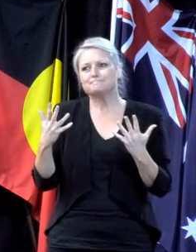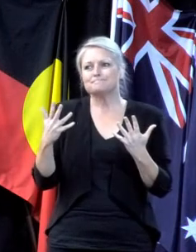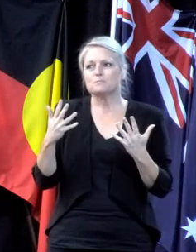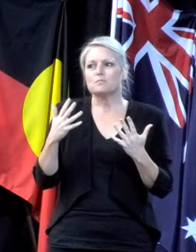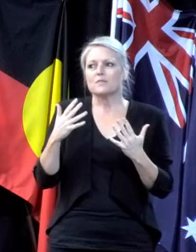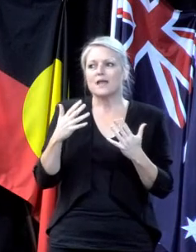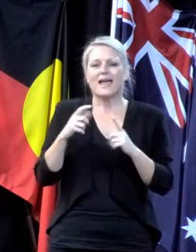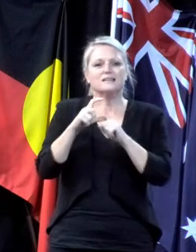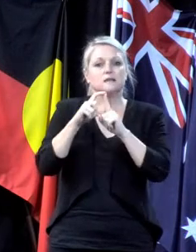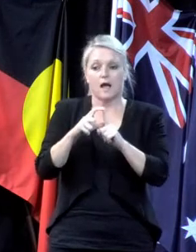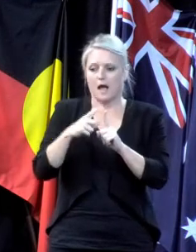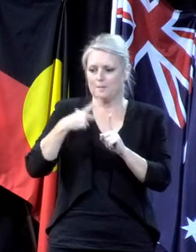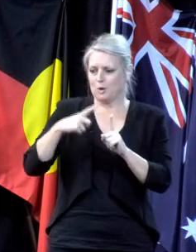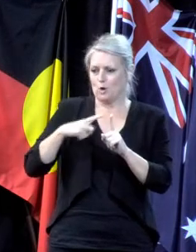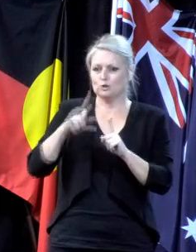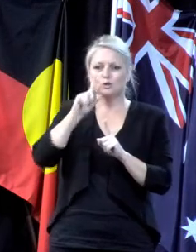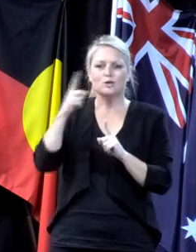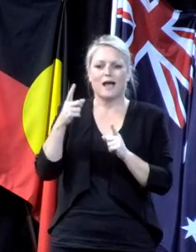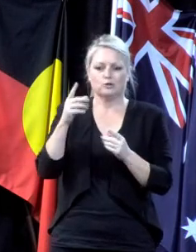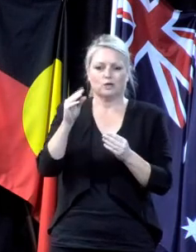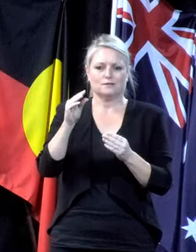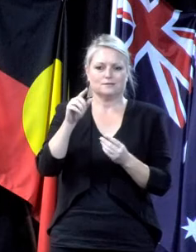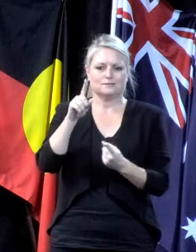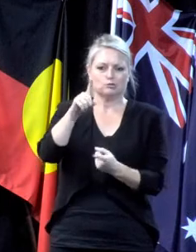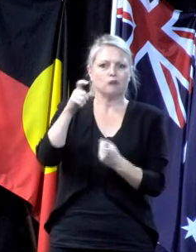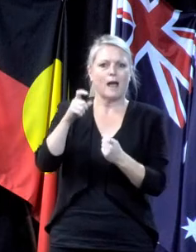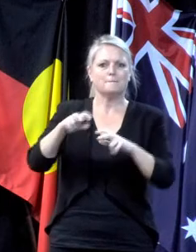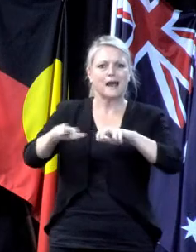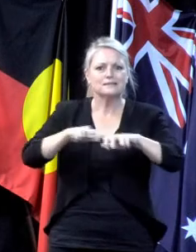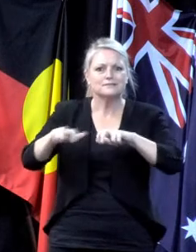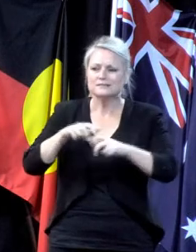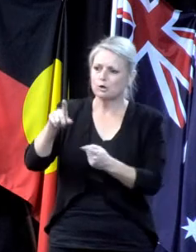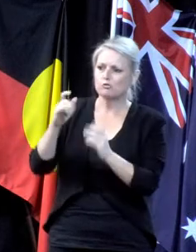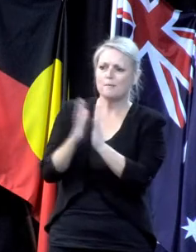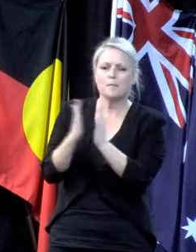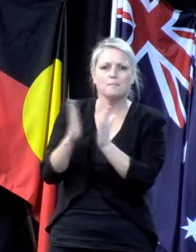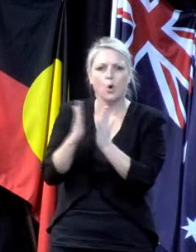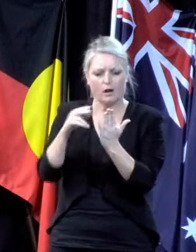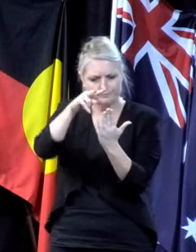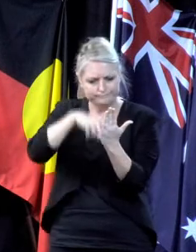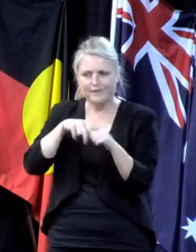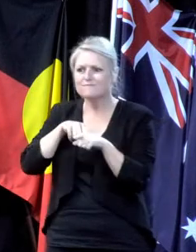and that’s going to be the solution. I think that the key thing behind any program is the human resource aspect of it,